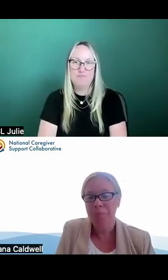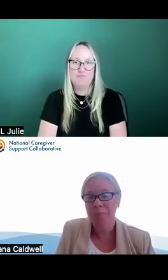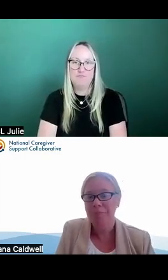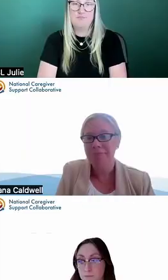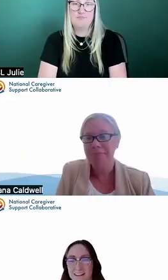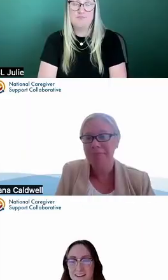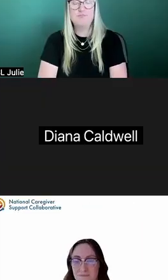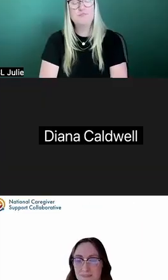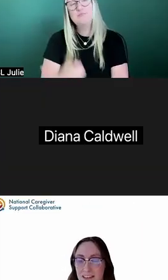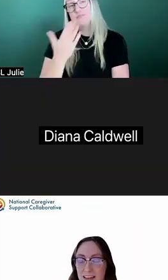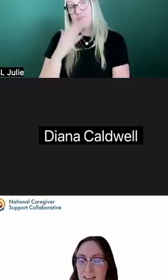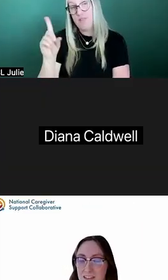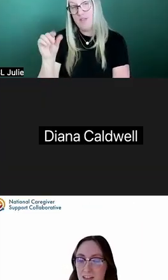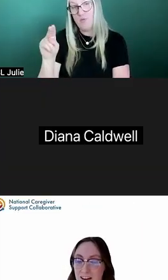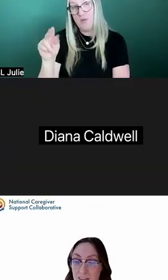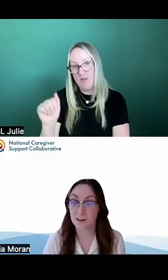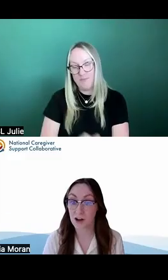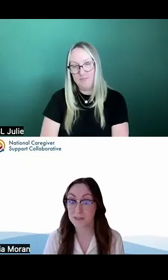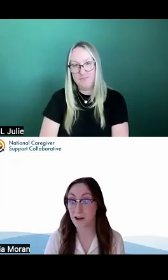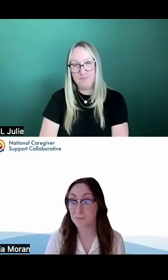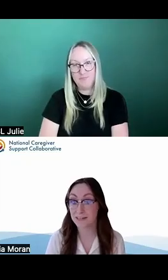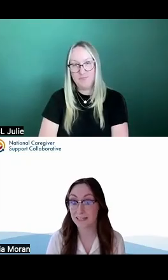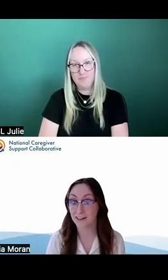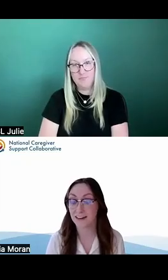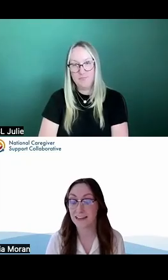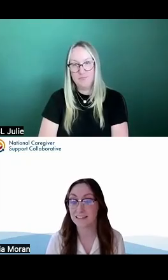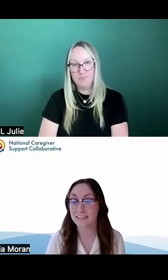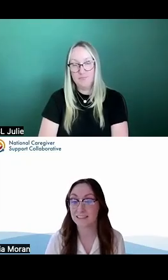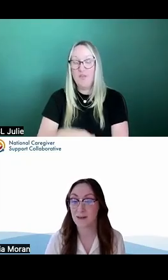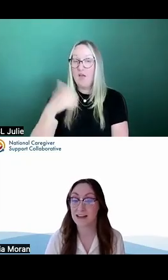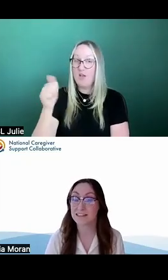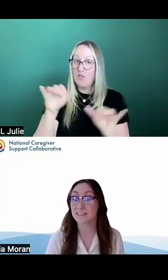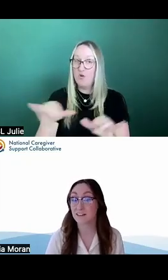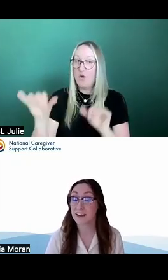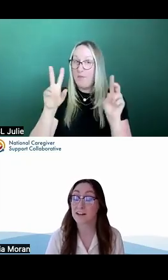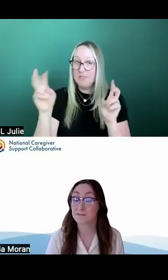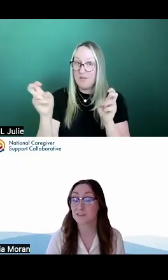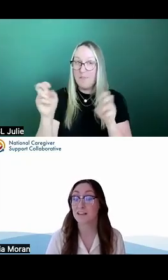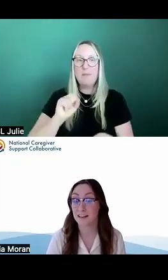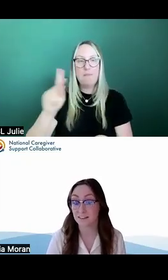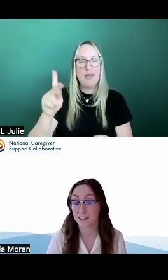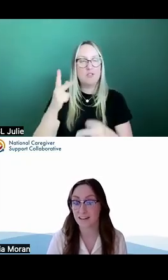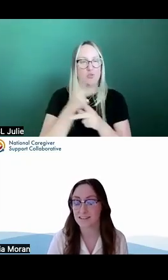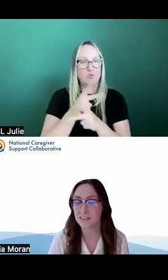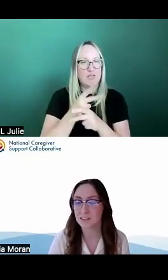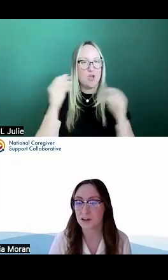Thank you, Diana. And another common topic here is back to caregiver self-identification.